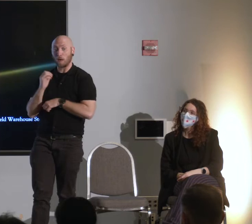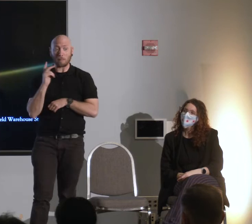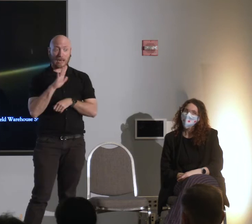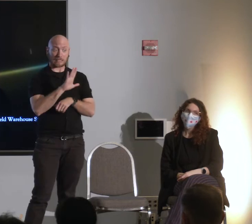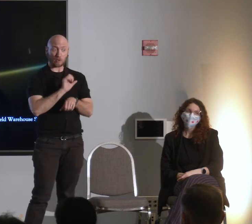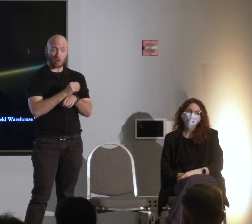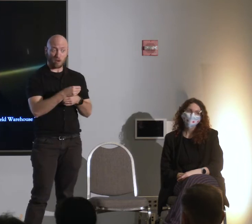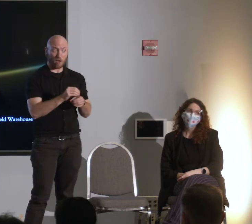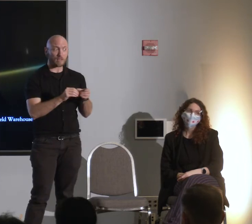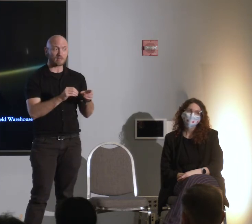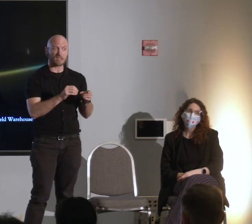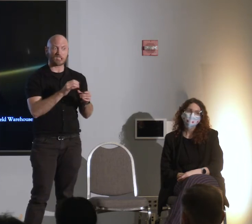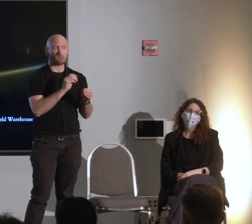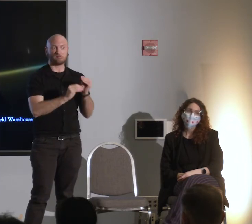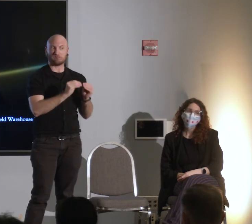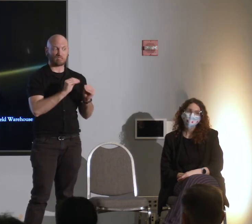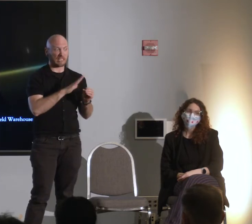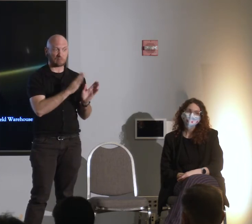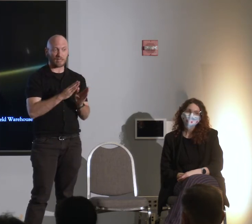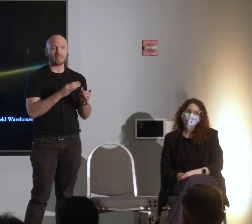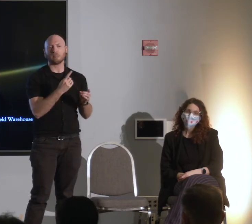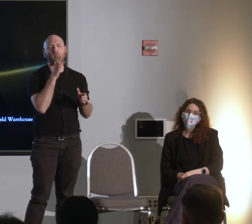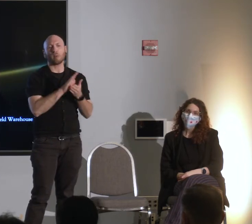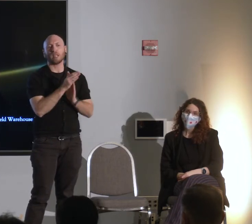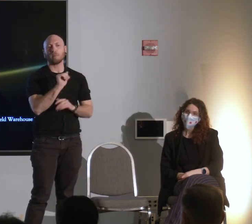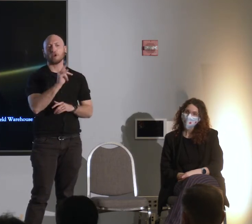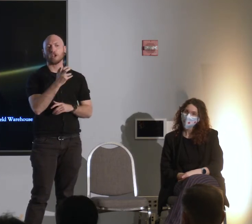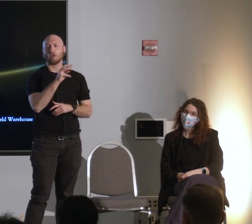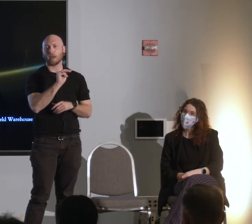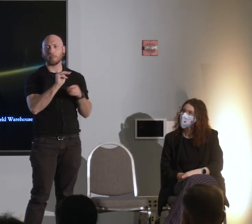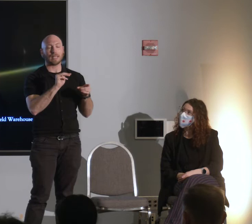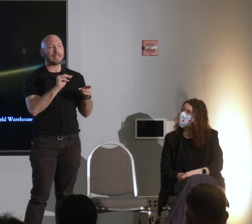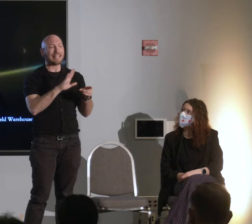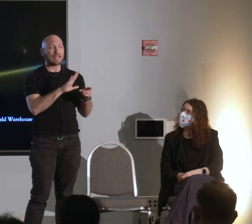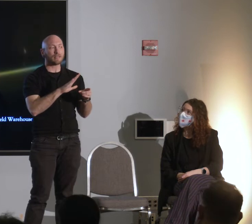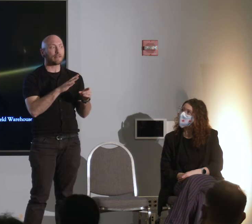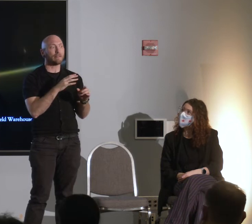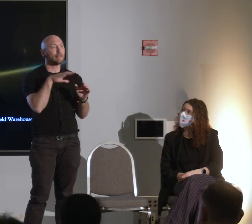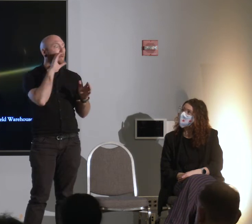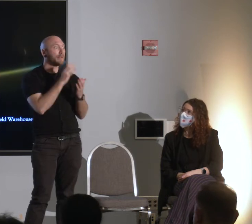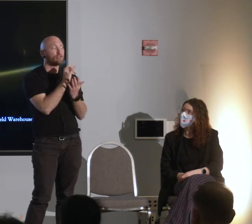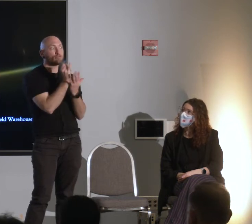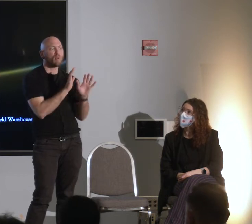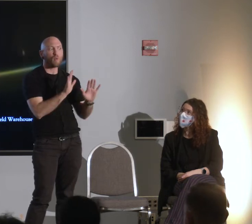would become the Auditorium Building, replacing his own picturesque elements with Richardsonian broad arches.